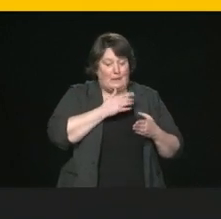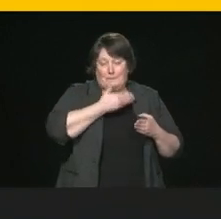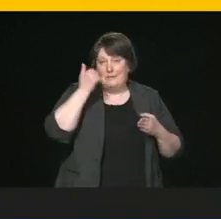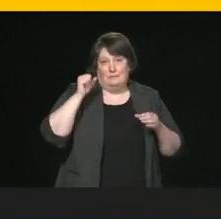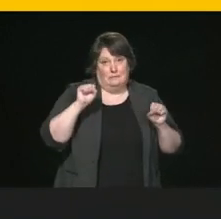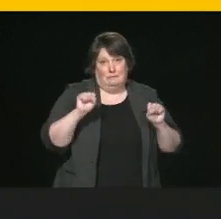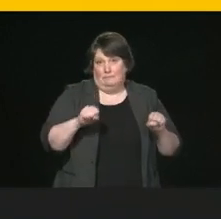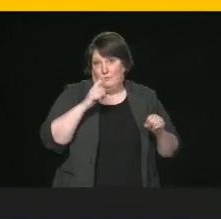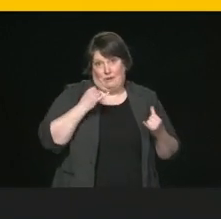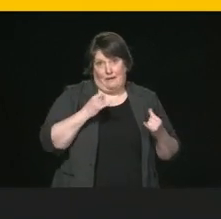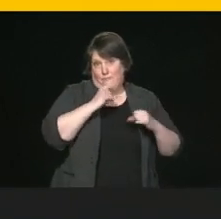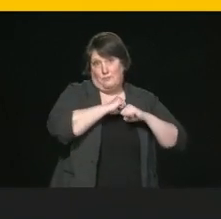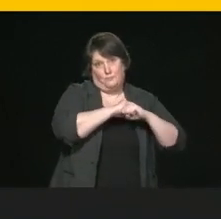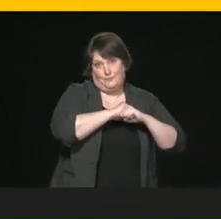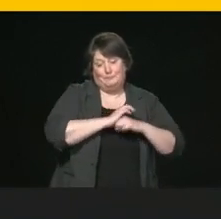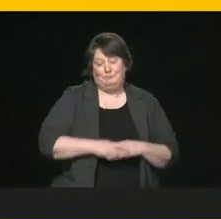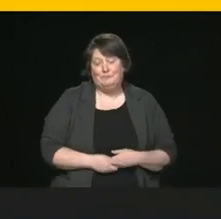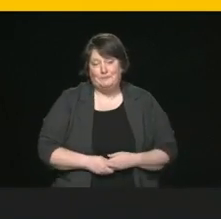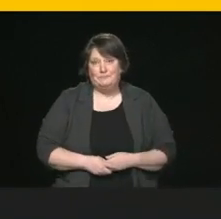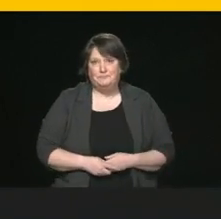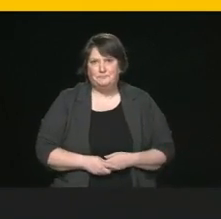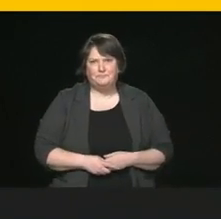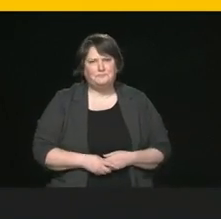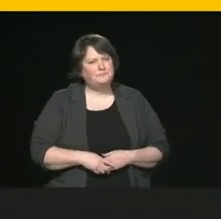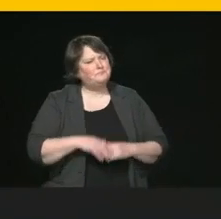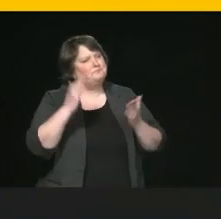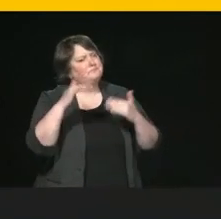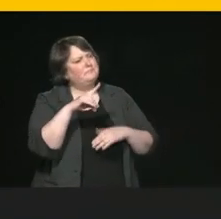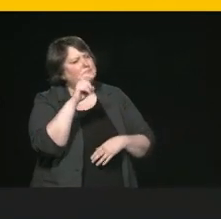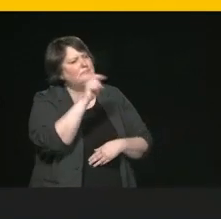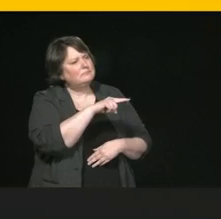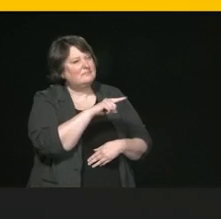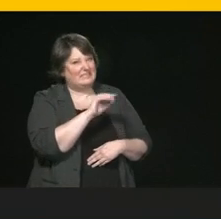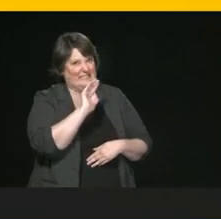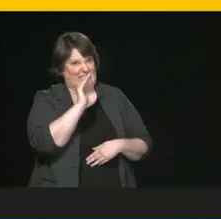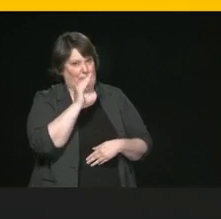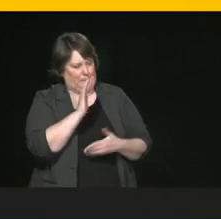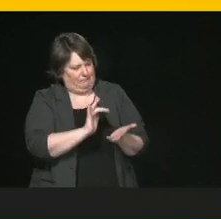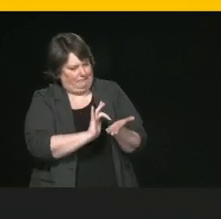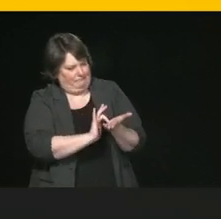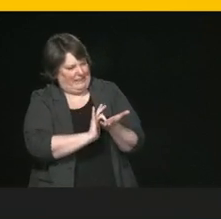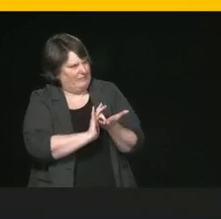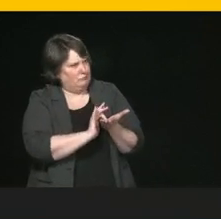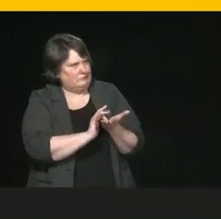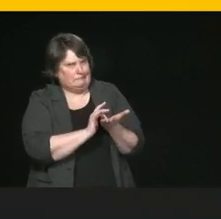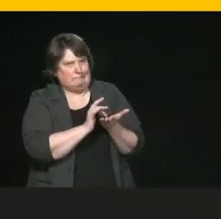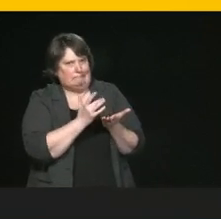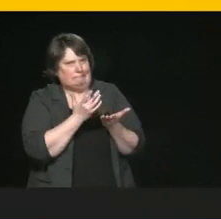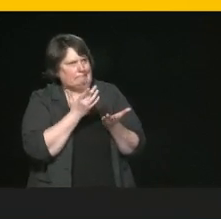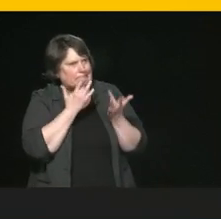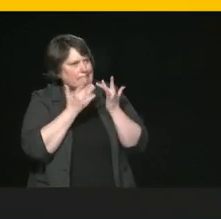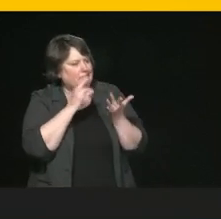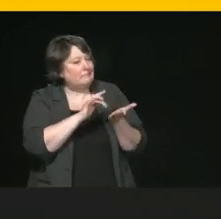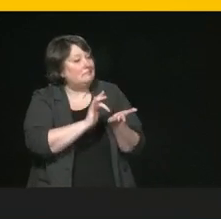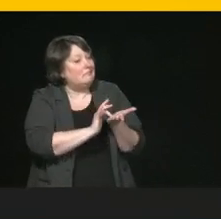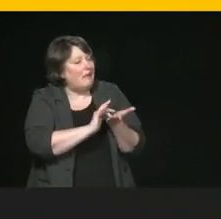ON DOING THE BEST WE CAN RIGHT NOW TO PROTECT CANADIANS.